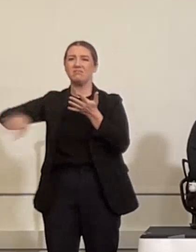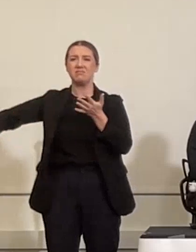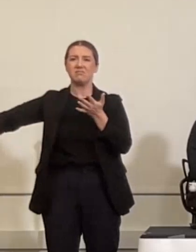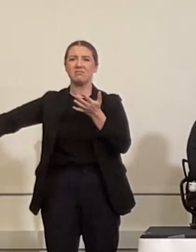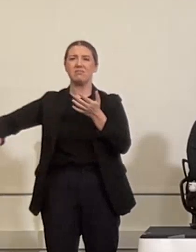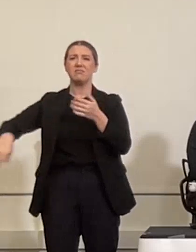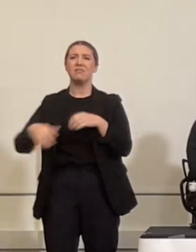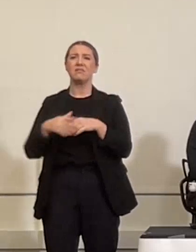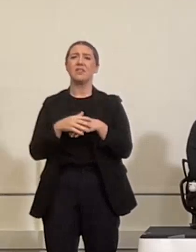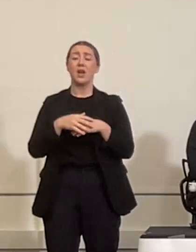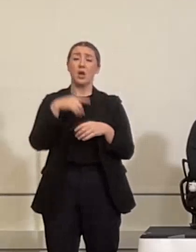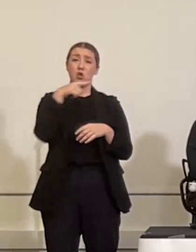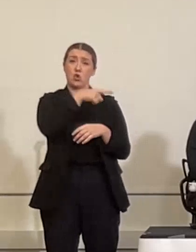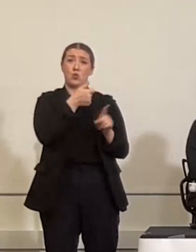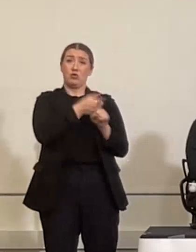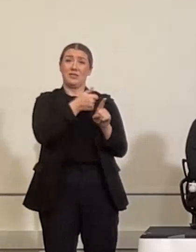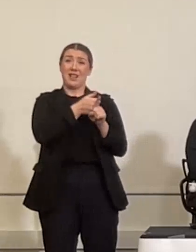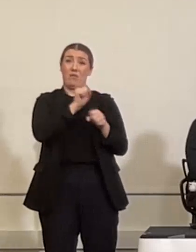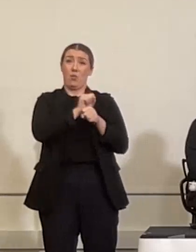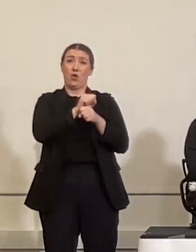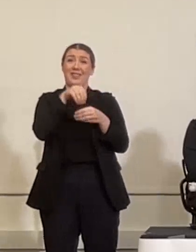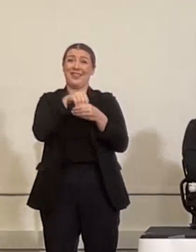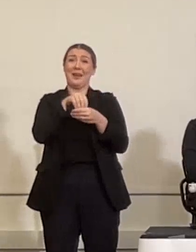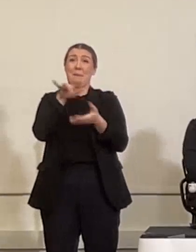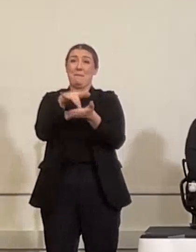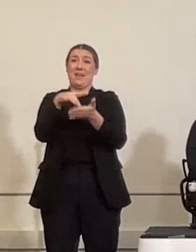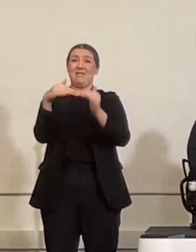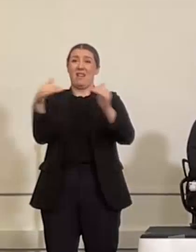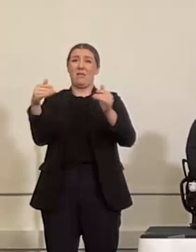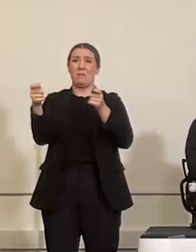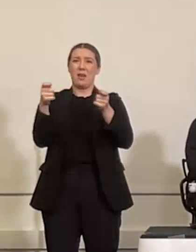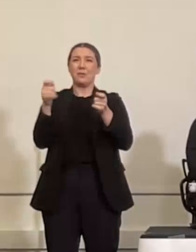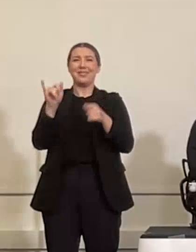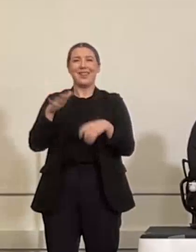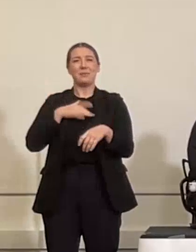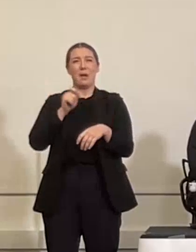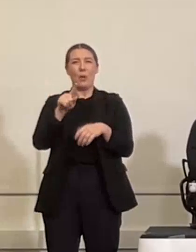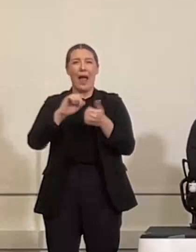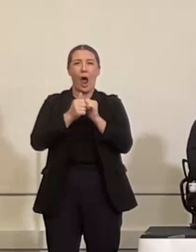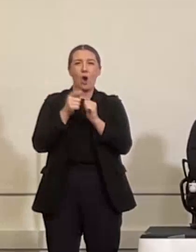So like since you're a mid level management that's my question to you is, is how you navigated that successfully.